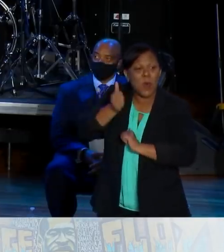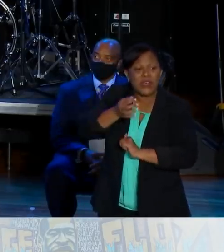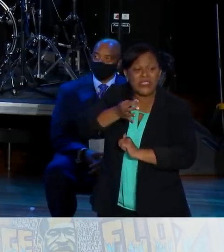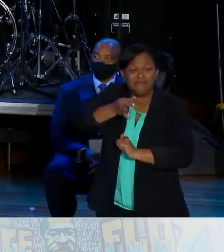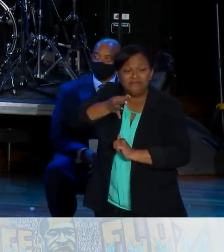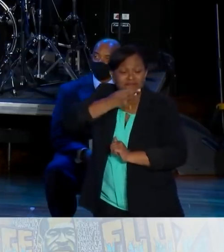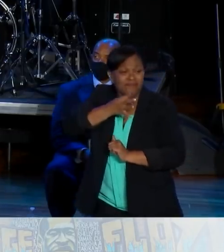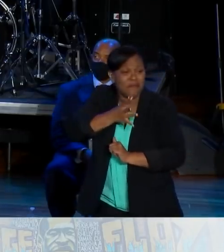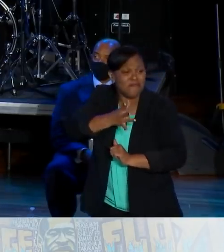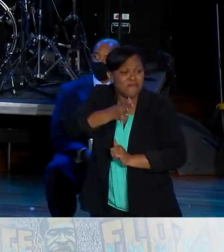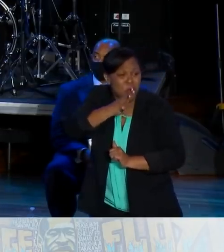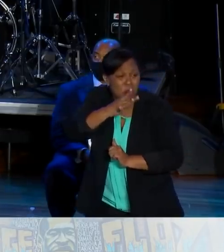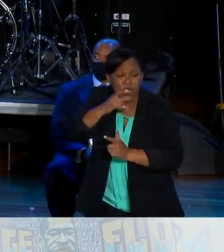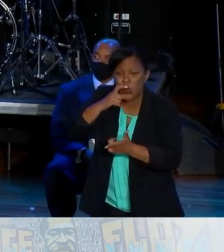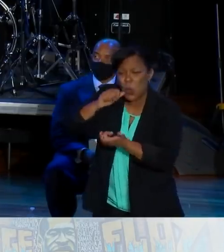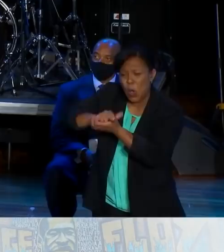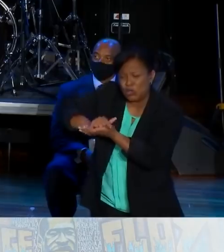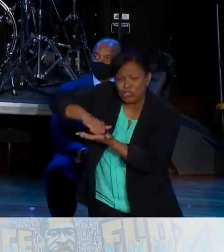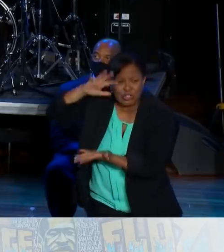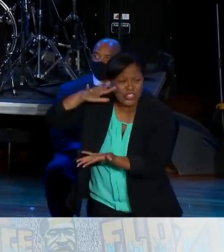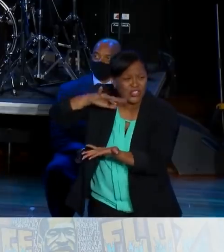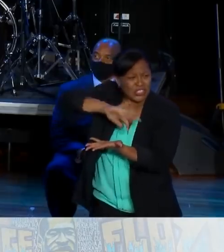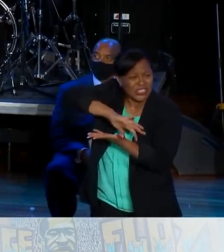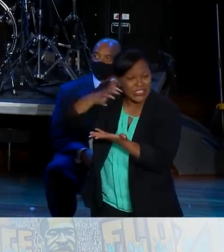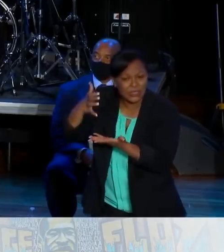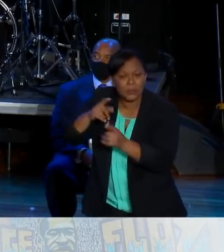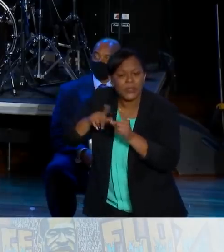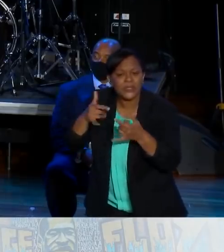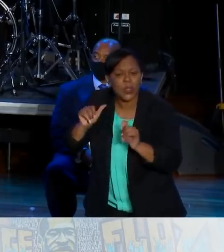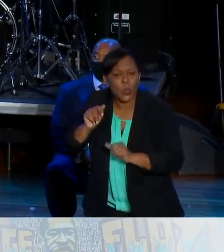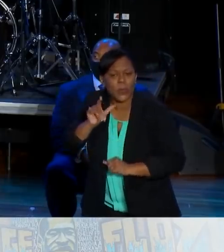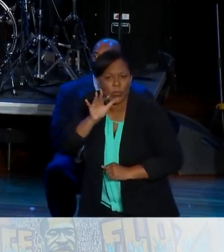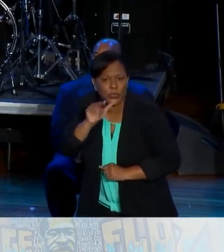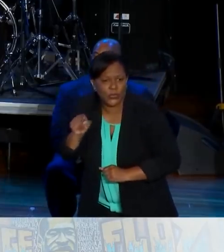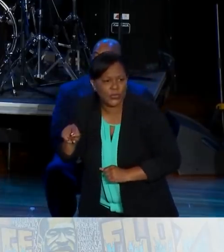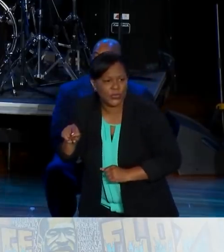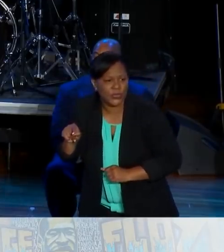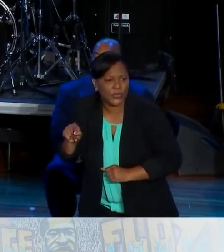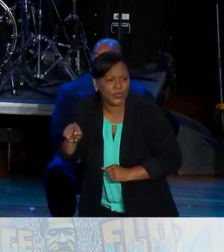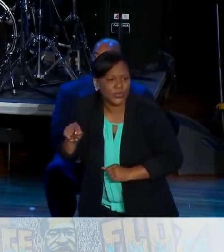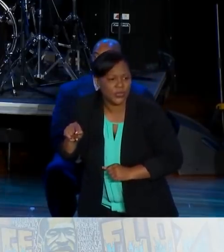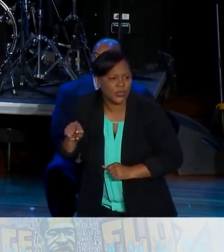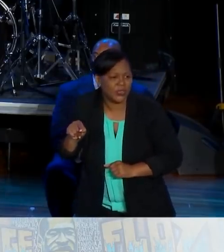A WHITE MOTHER, THE MOST EDUCATED WHITE MOTHER, THE MOST